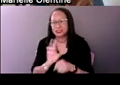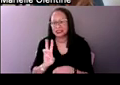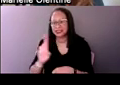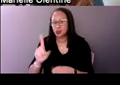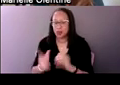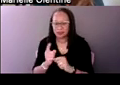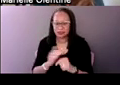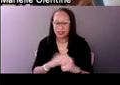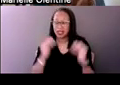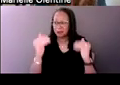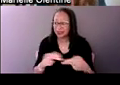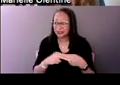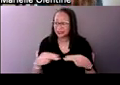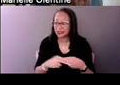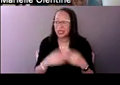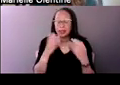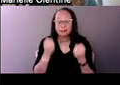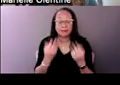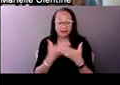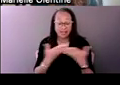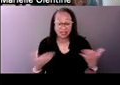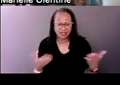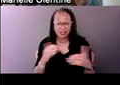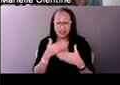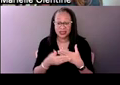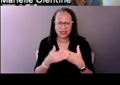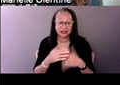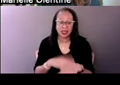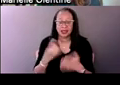And then "Five Broken Cameras" is also a similar comp.